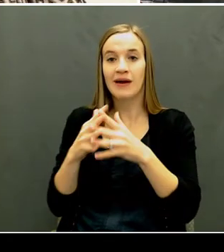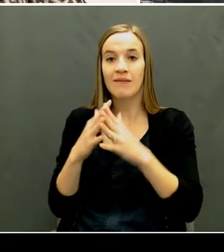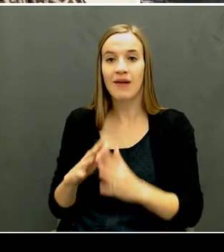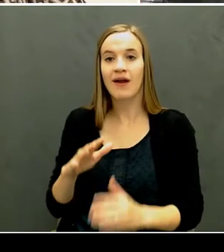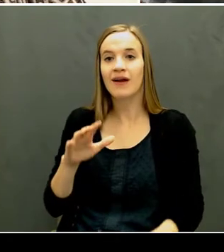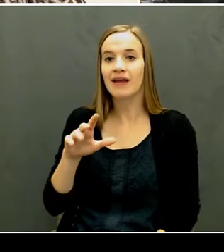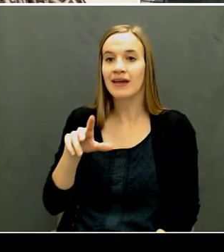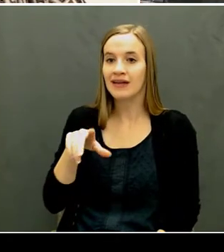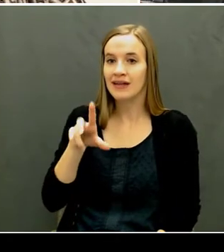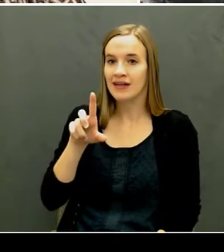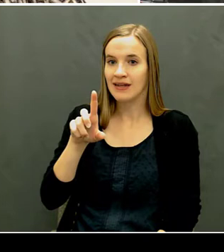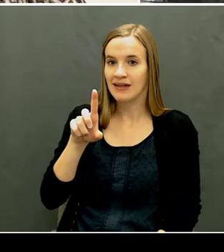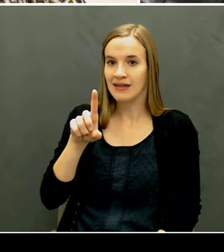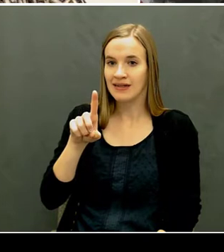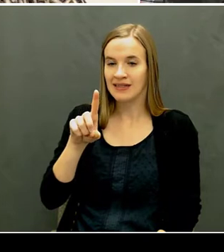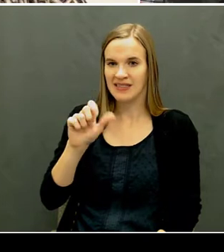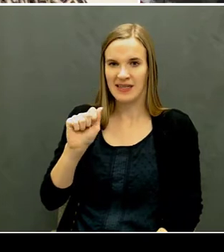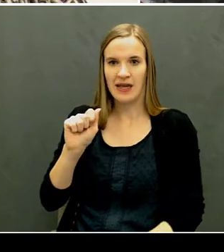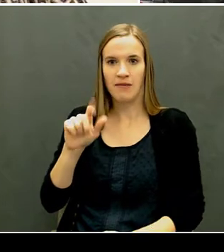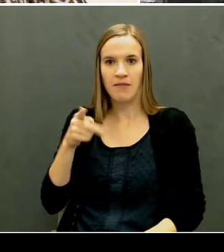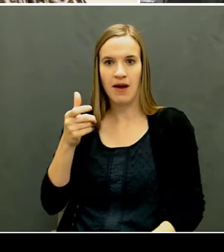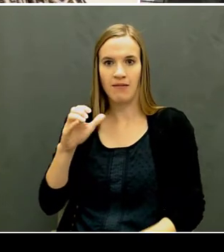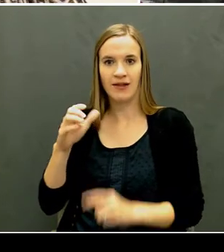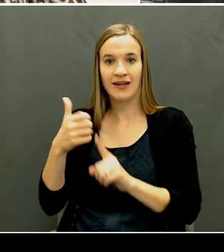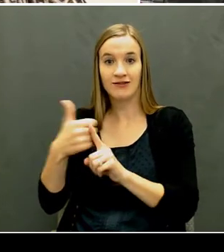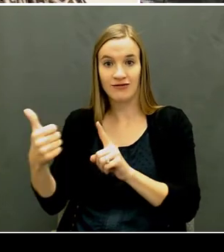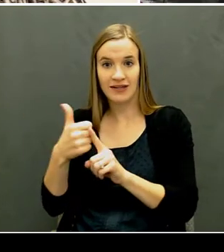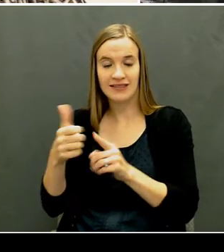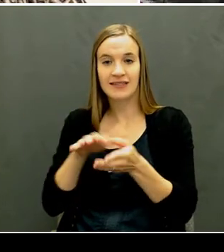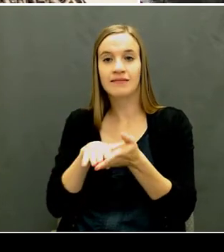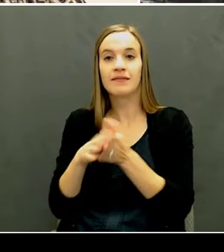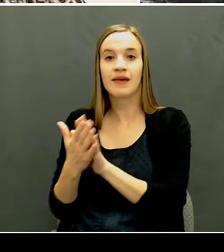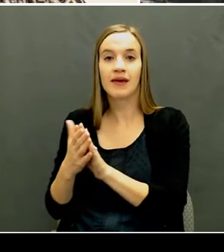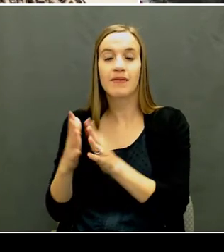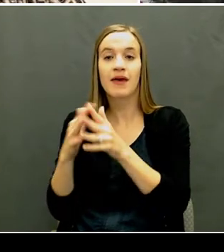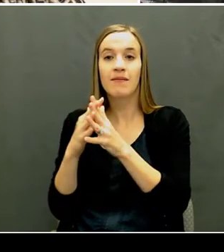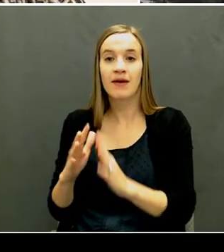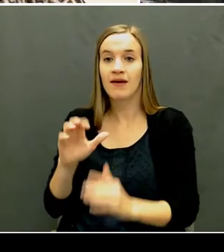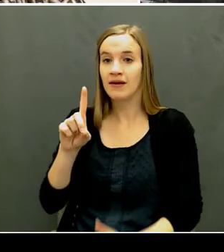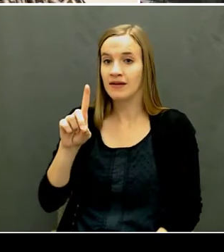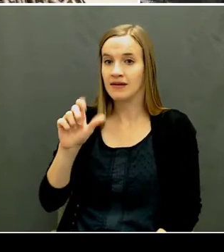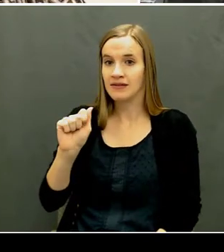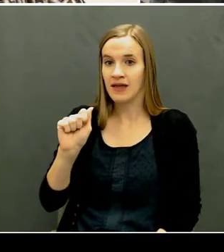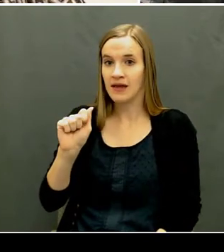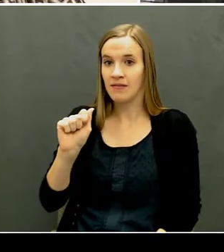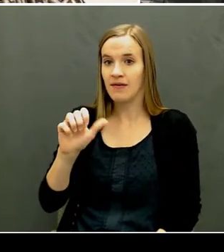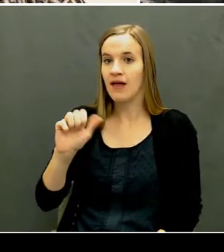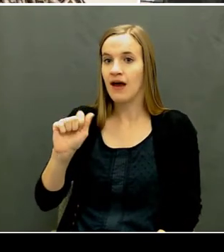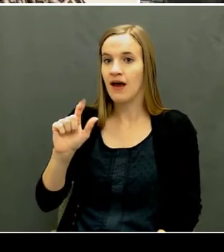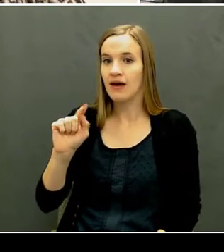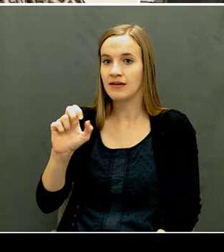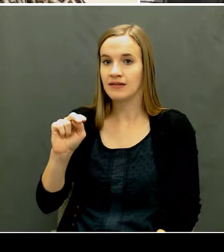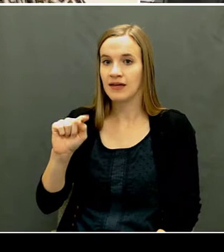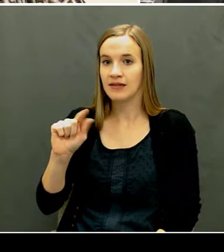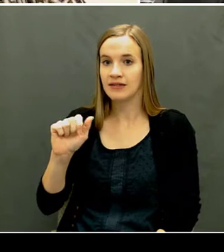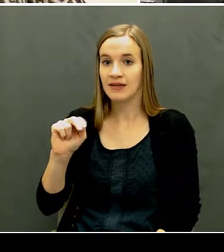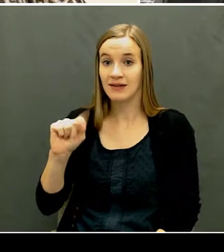became the American Disabled for Attendant Programs Today. And now it's just easier to say Adapt and it's much easier for reporters to remember it too.